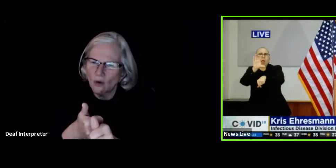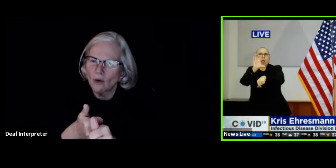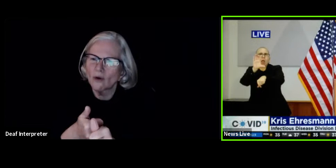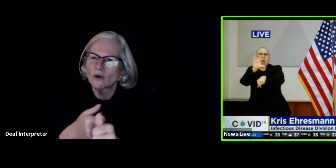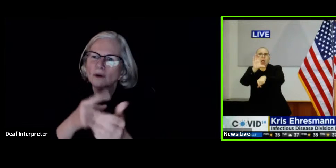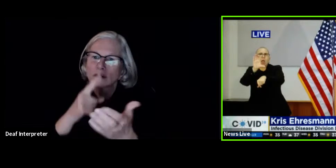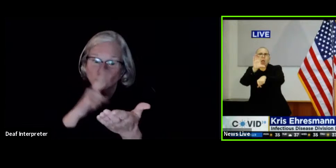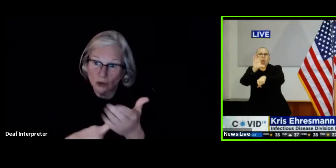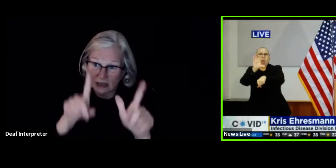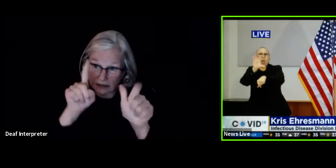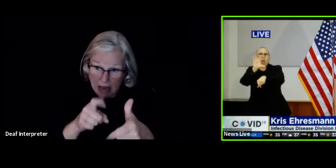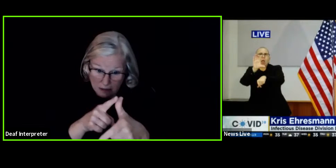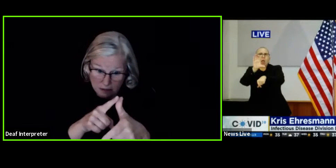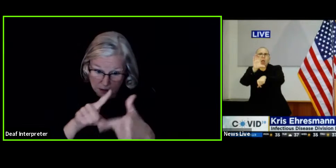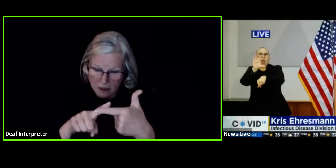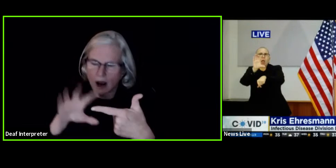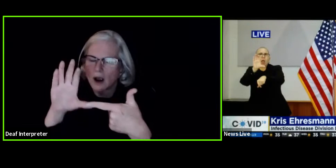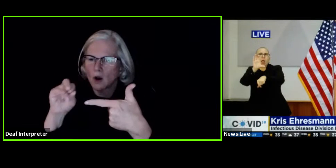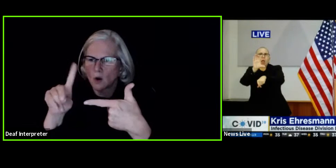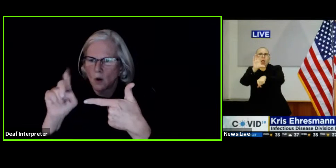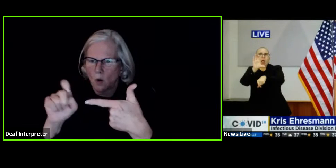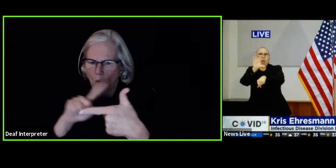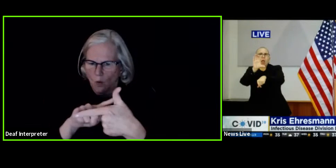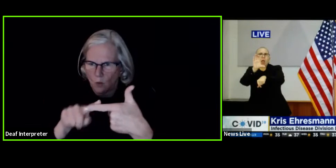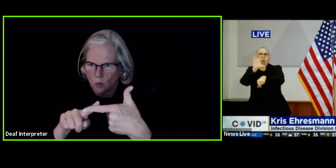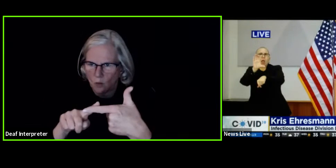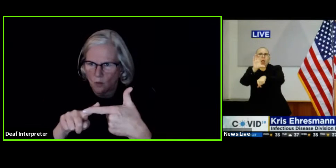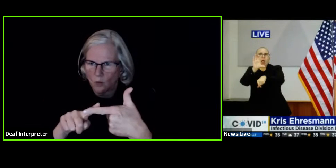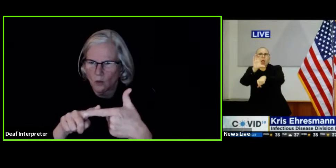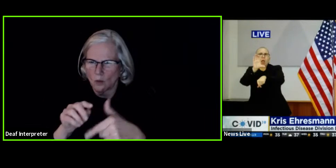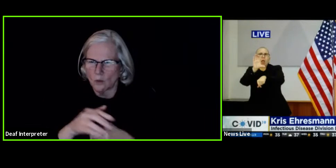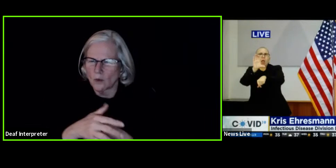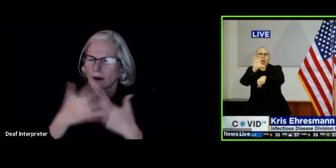DO PROVIDE THE CODE, SO THERE ARE SAFETY CHECKS IN THE PROCESS. AND IF YOU HAPPEN TO RECEIVE -- SO YOU'VE GOT THIS ON